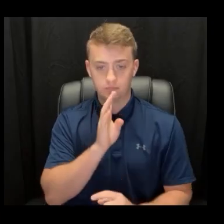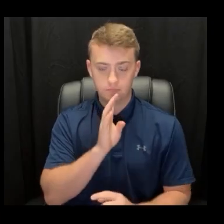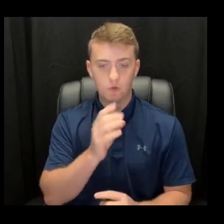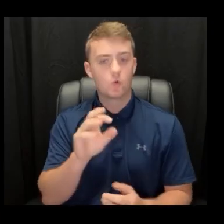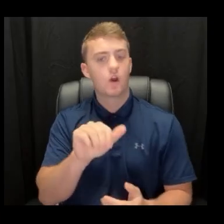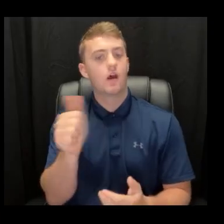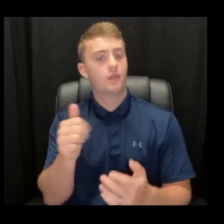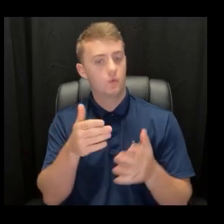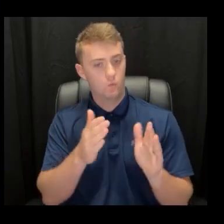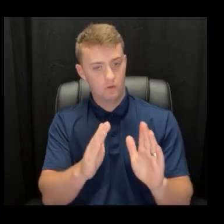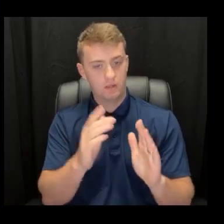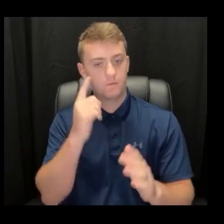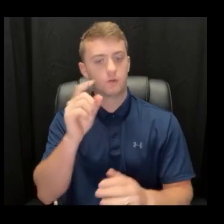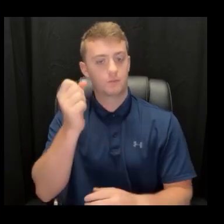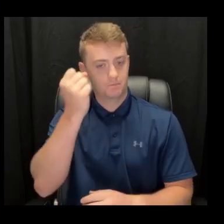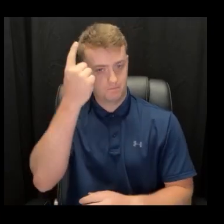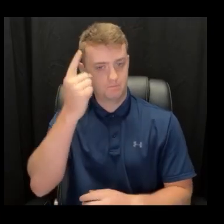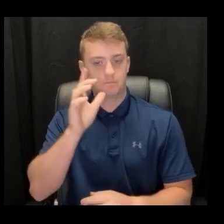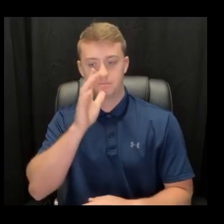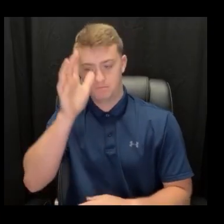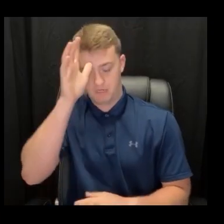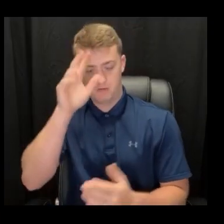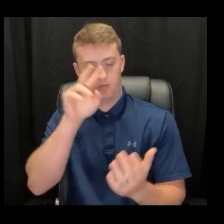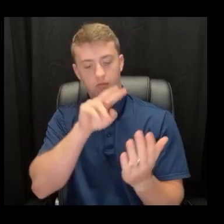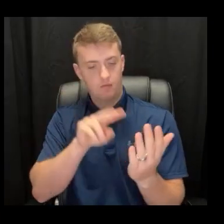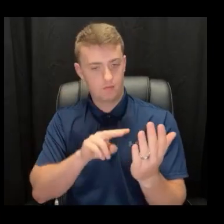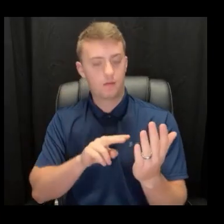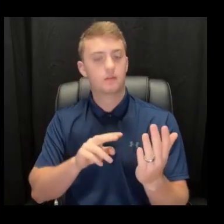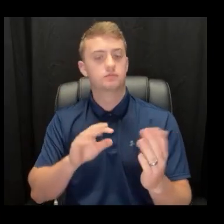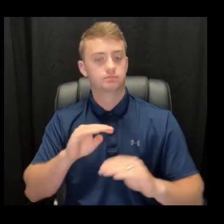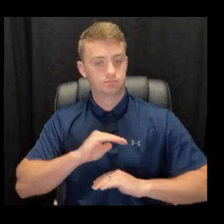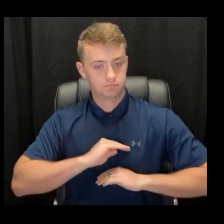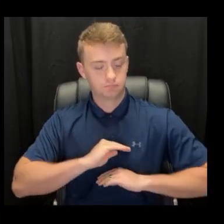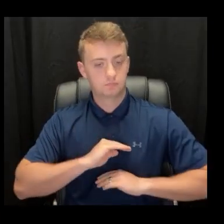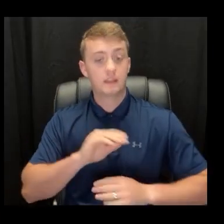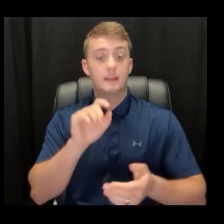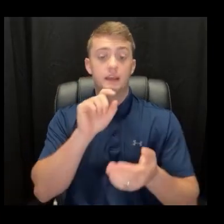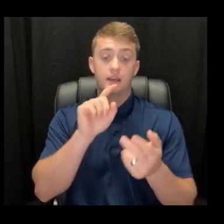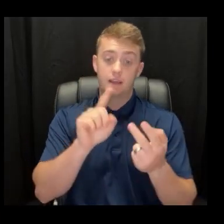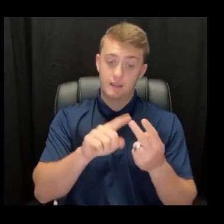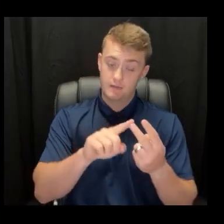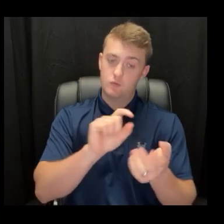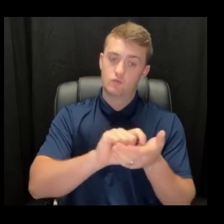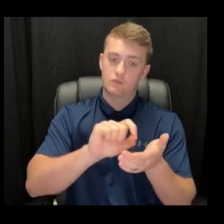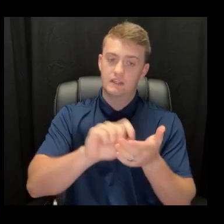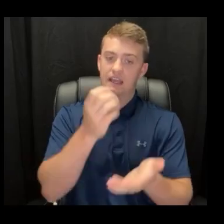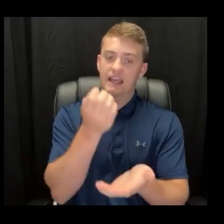understands the content of the notice and that there is written evidence of the translation.